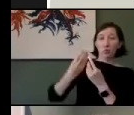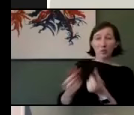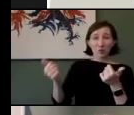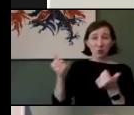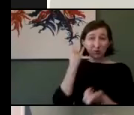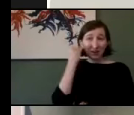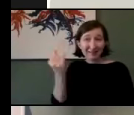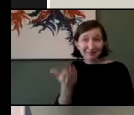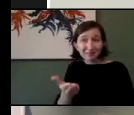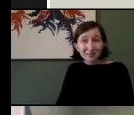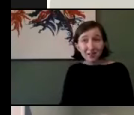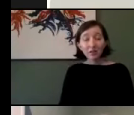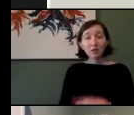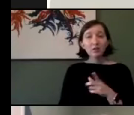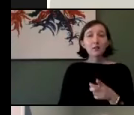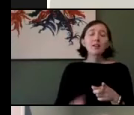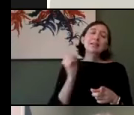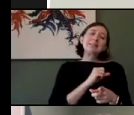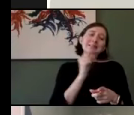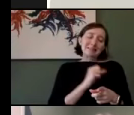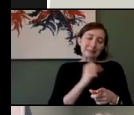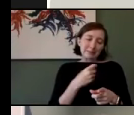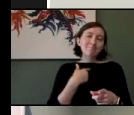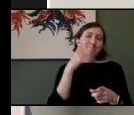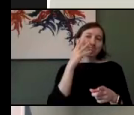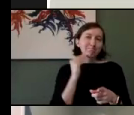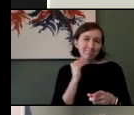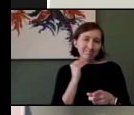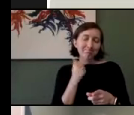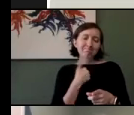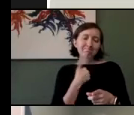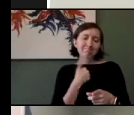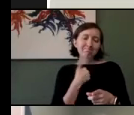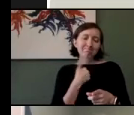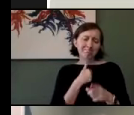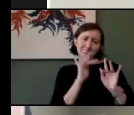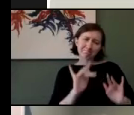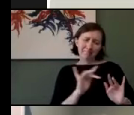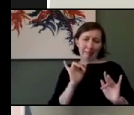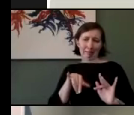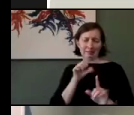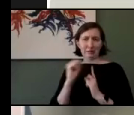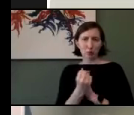I feel for you and for the situation.